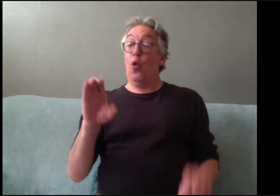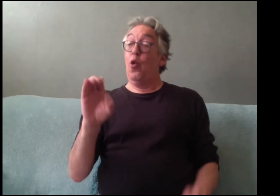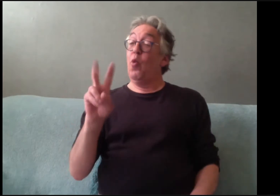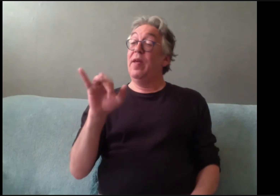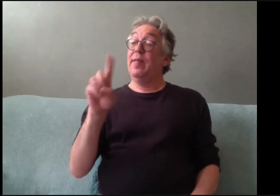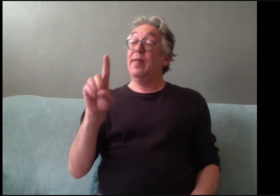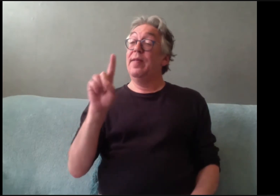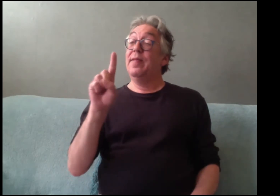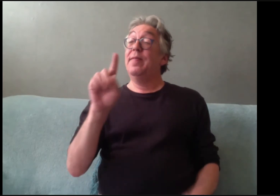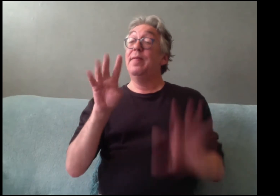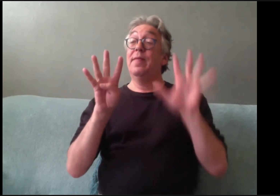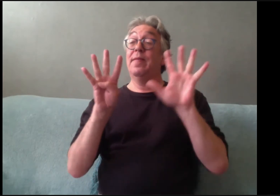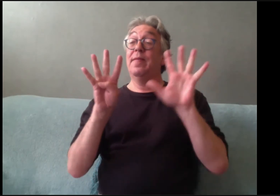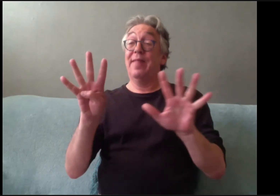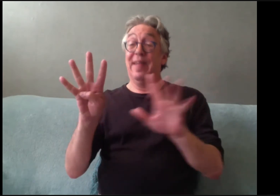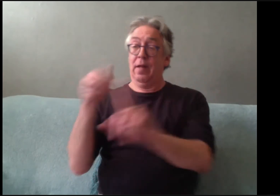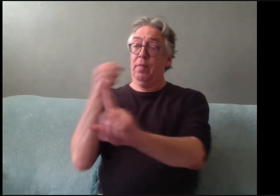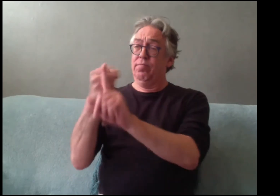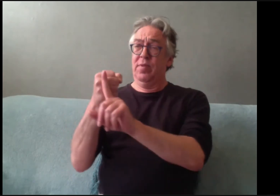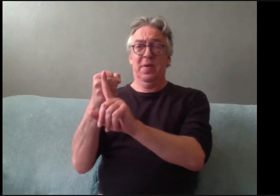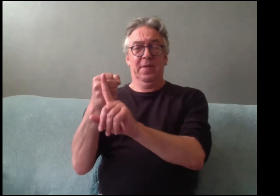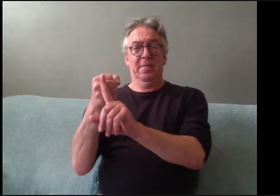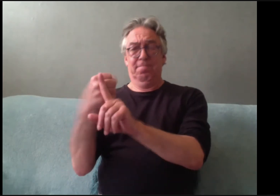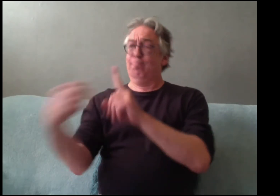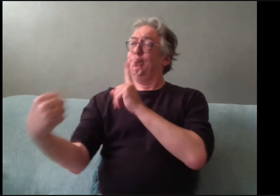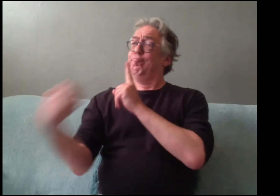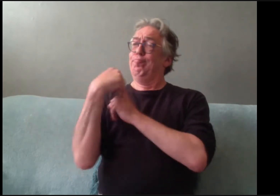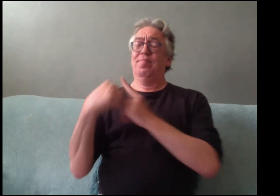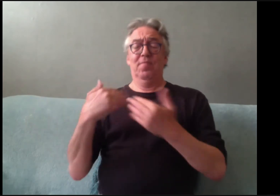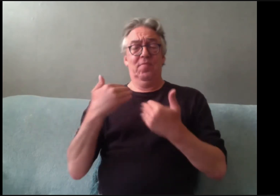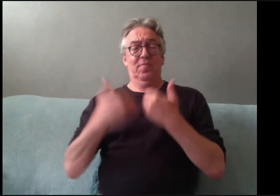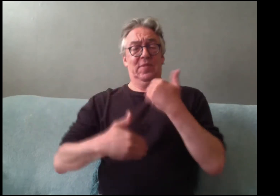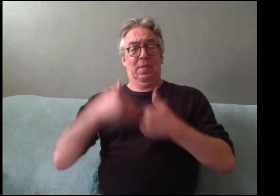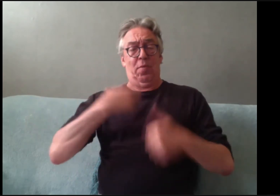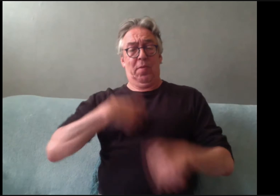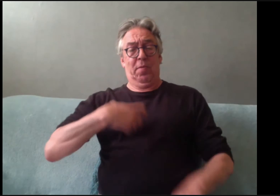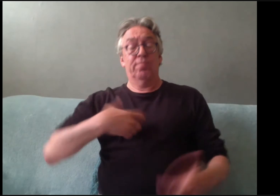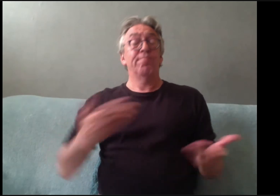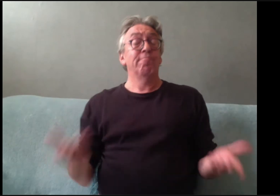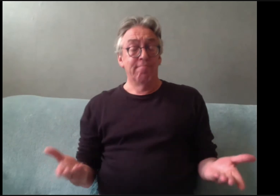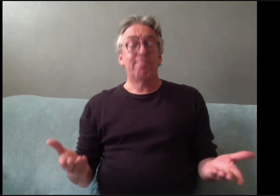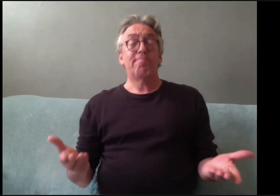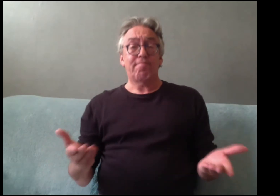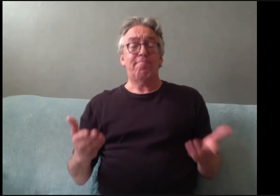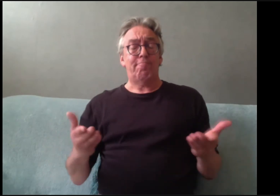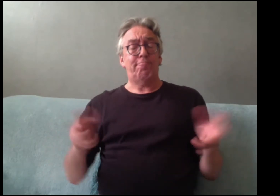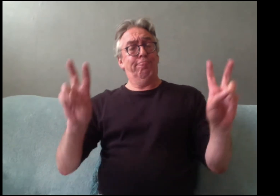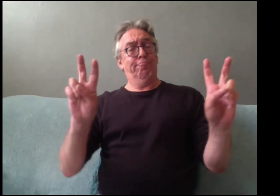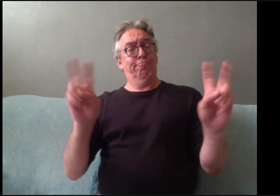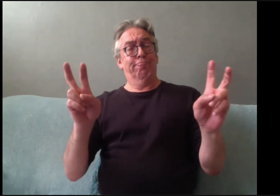I'm André Félix. EDF Communication Coordinator, and I'll be moderating this webinar.